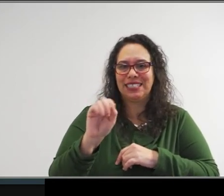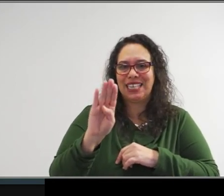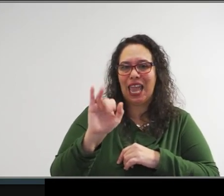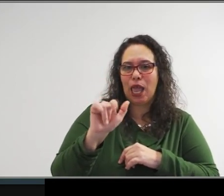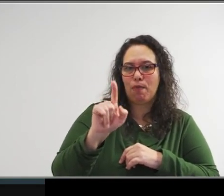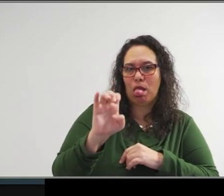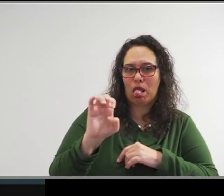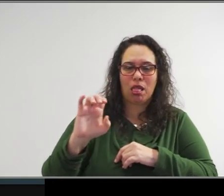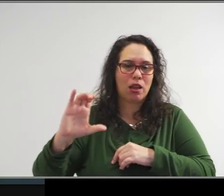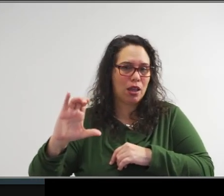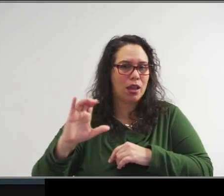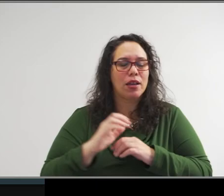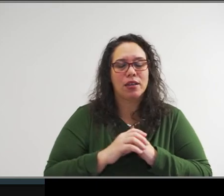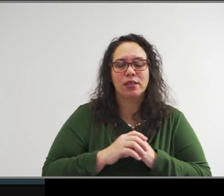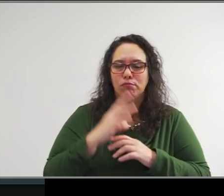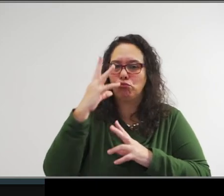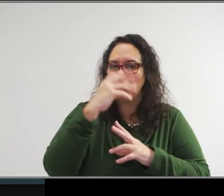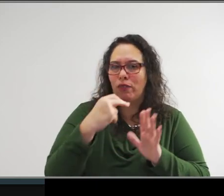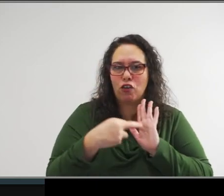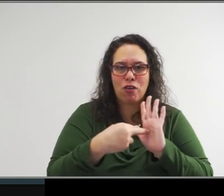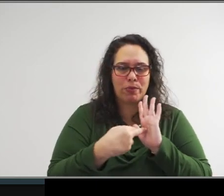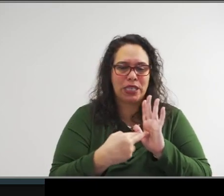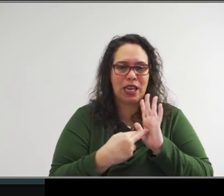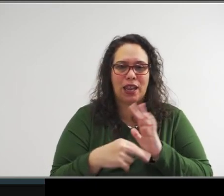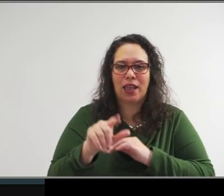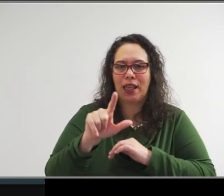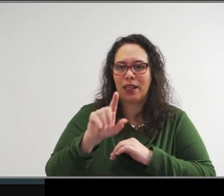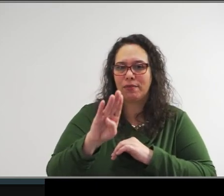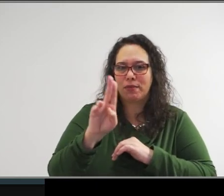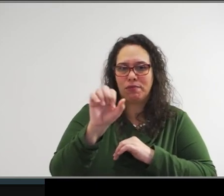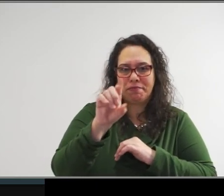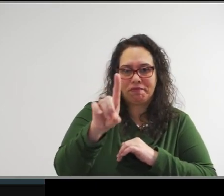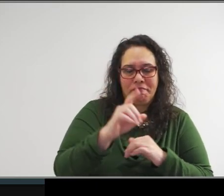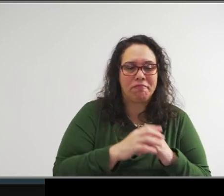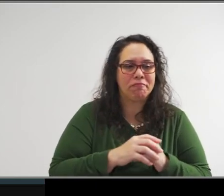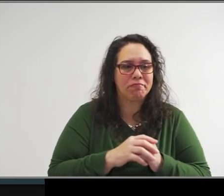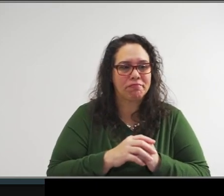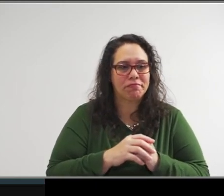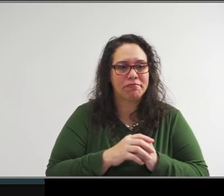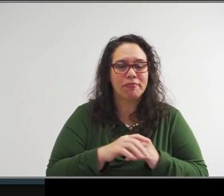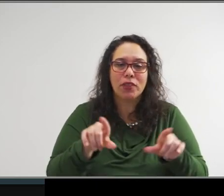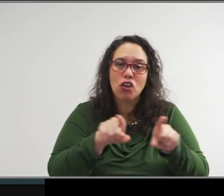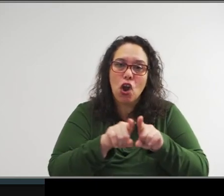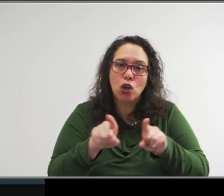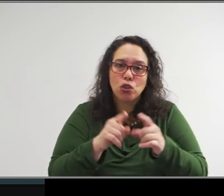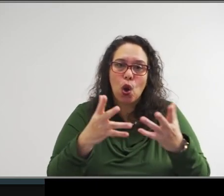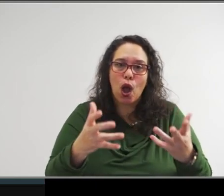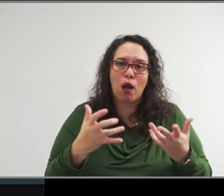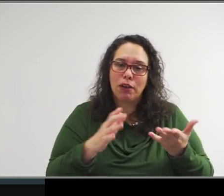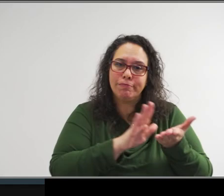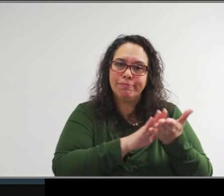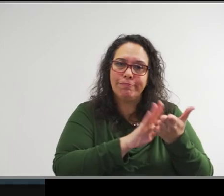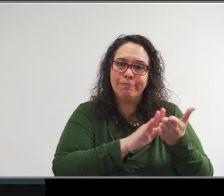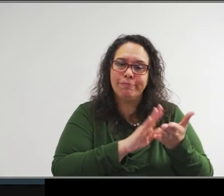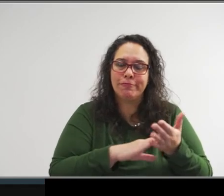you to representing long beach unified school district. I also want to shout out to Nemiah Phillips